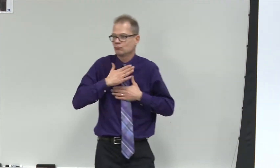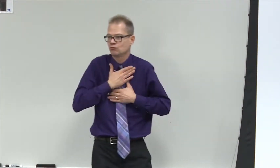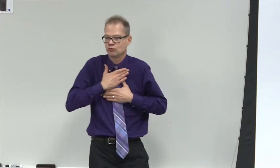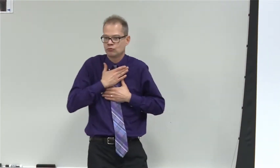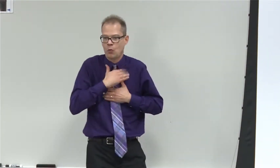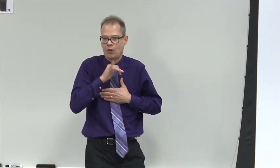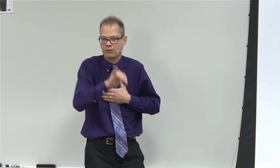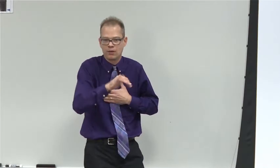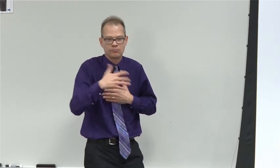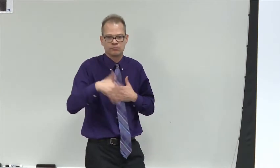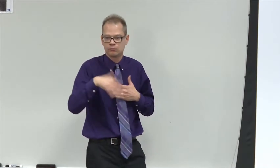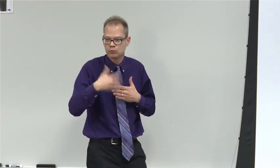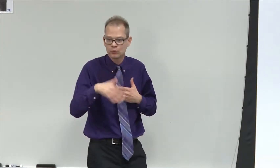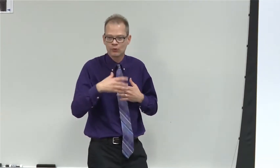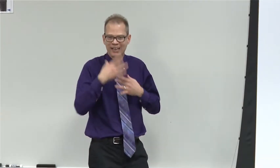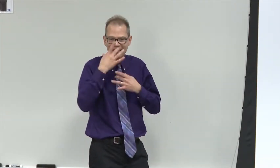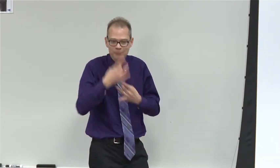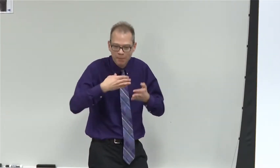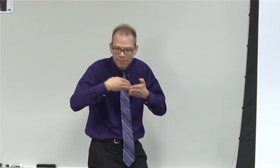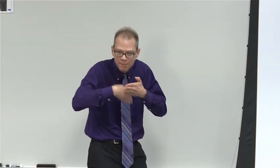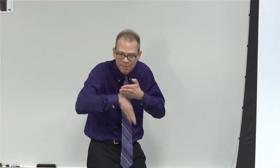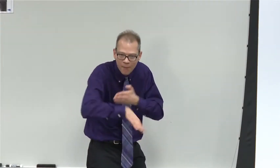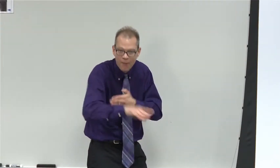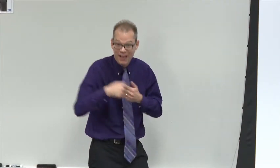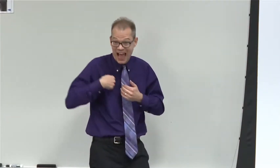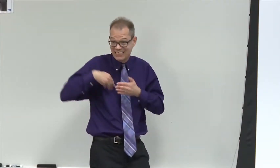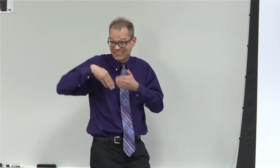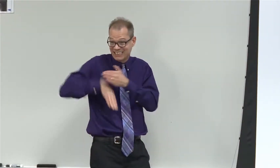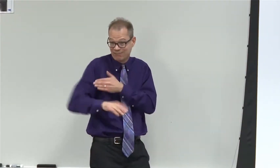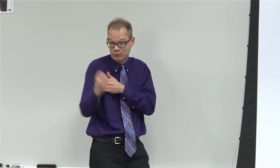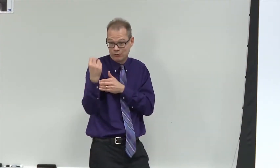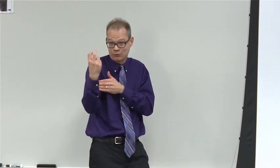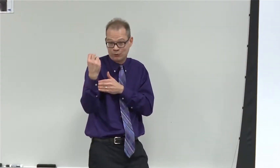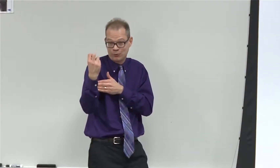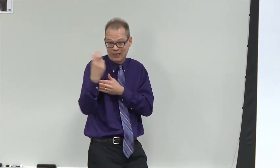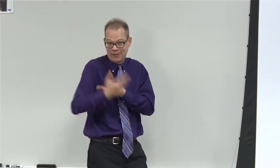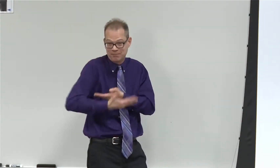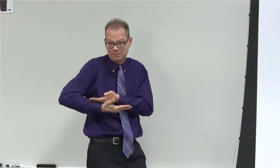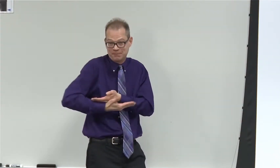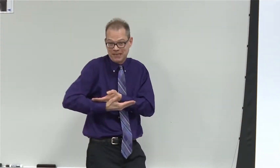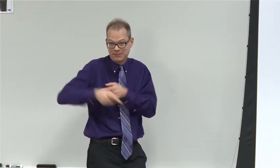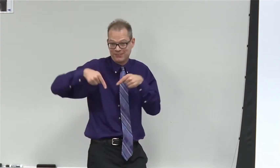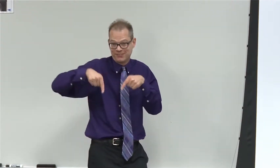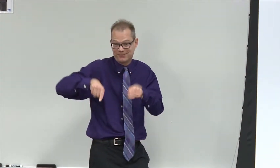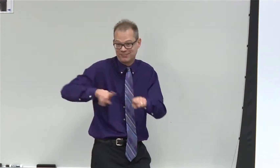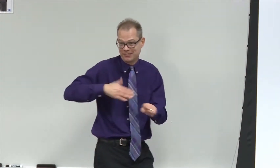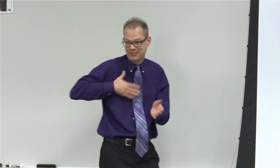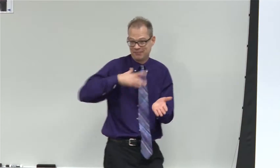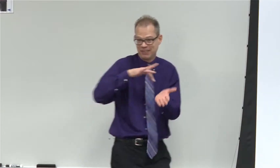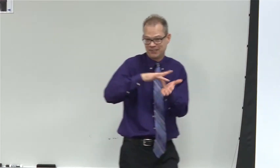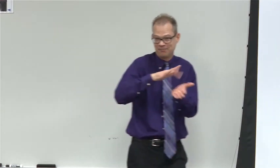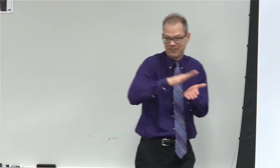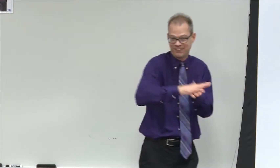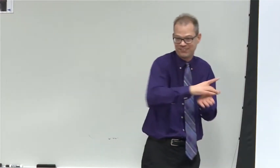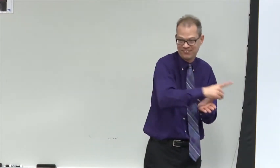and I enjoyed that area, birth of babies. I saw 12 born during my medical school years.